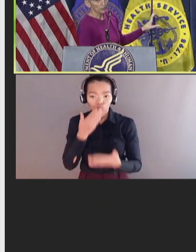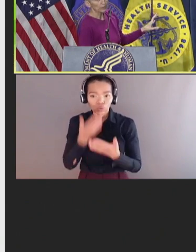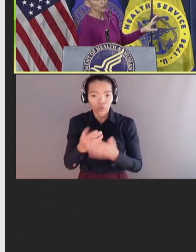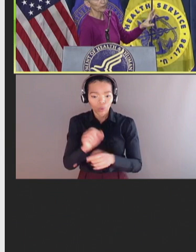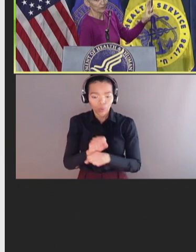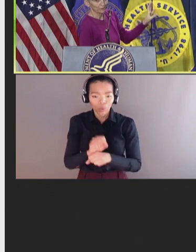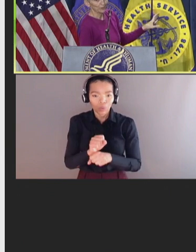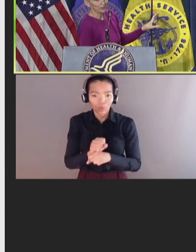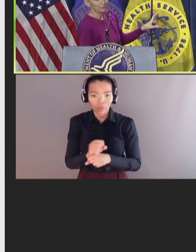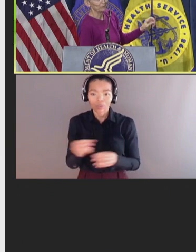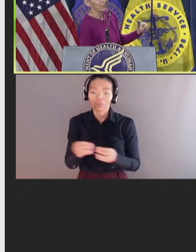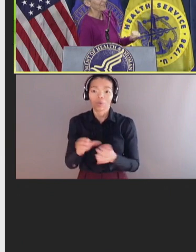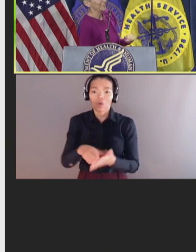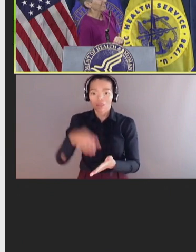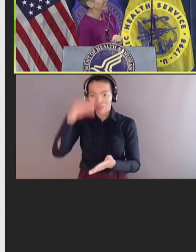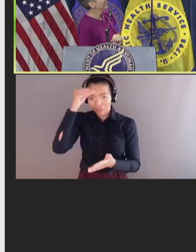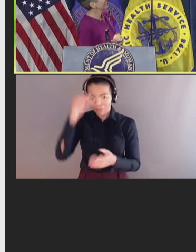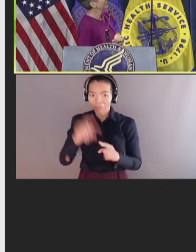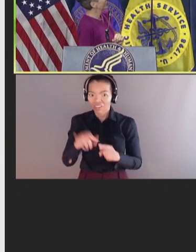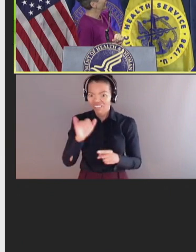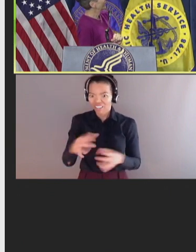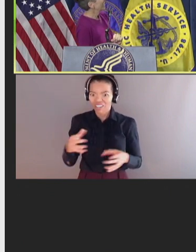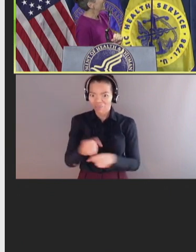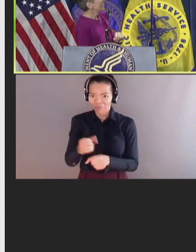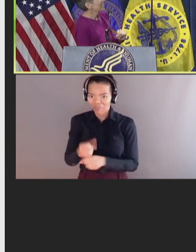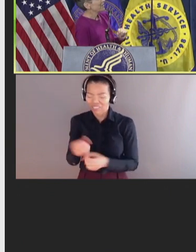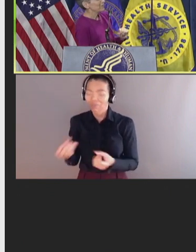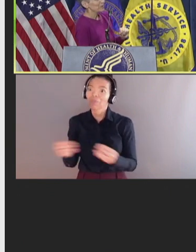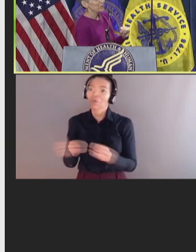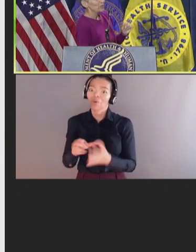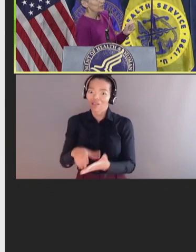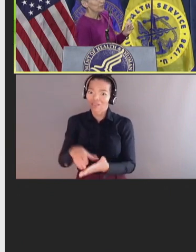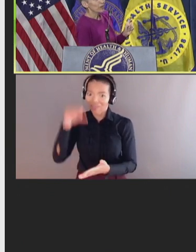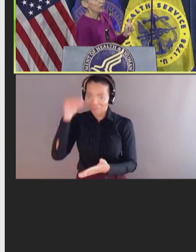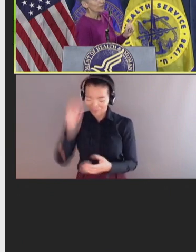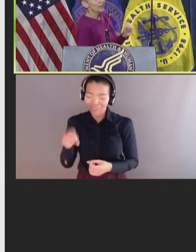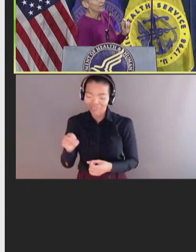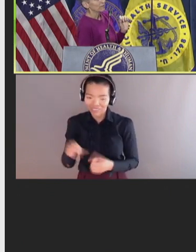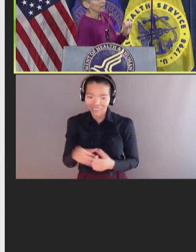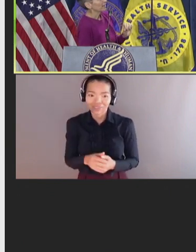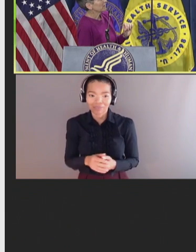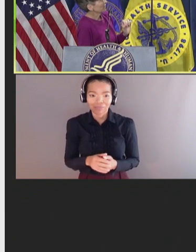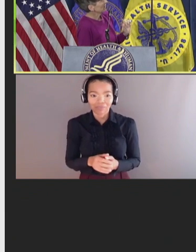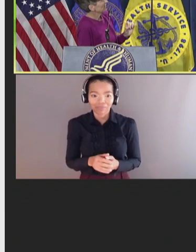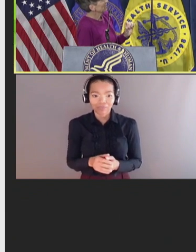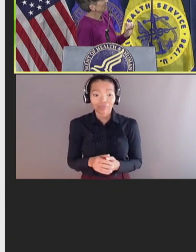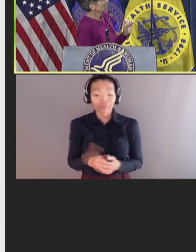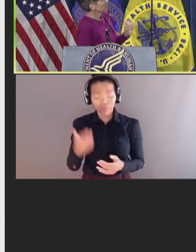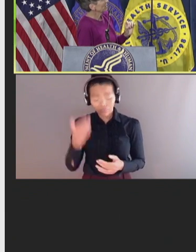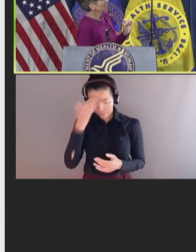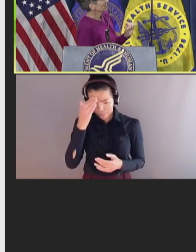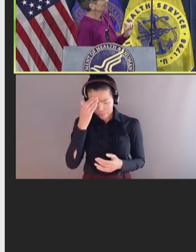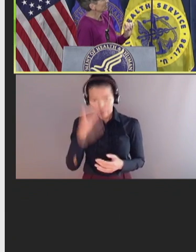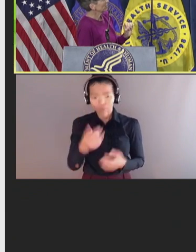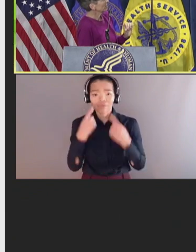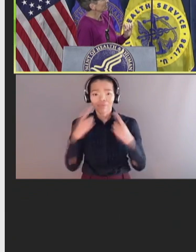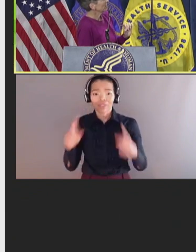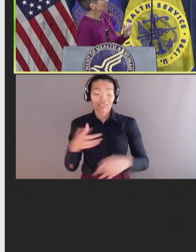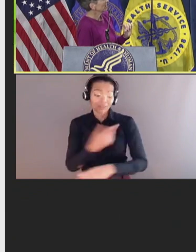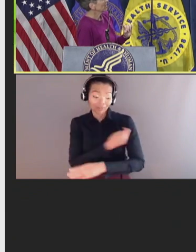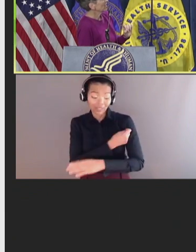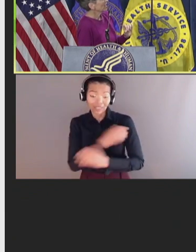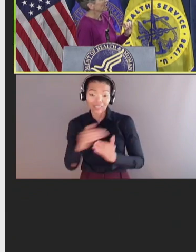so this very abbreviated slide . But we do know that effective vaccine equity interventions